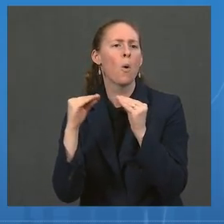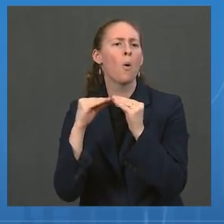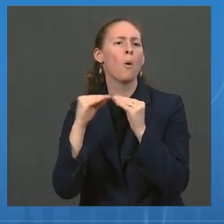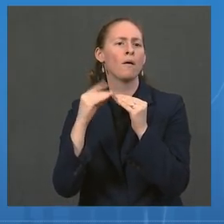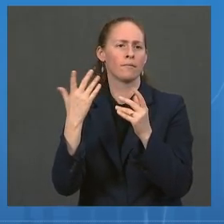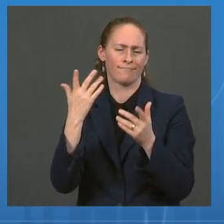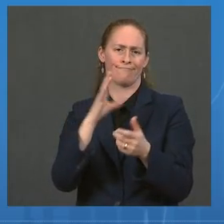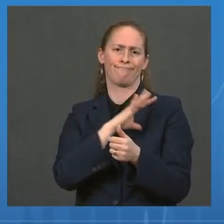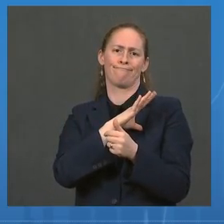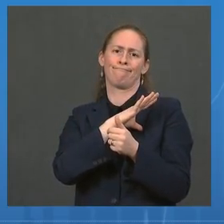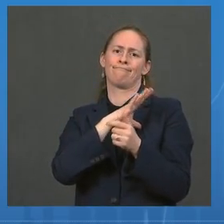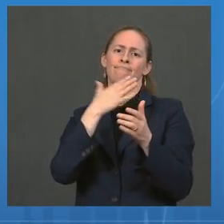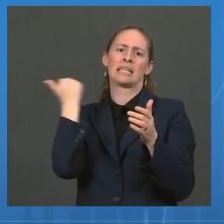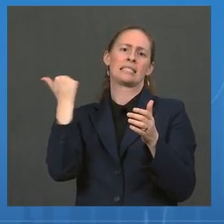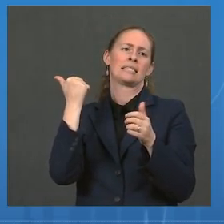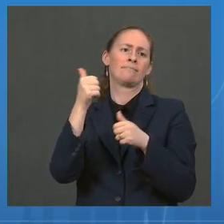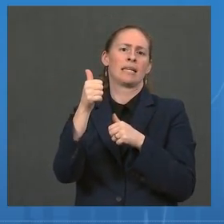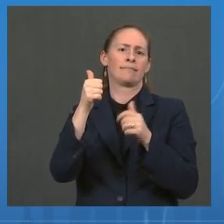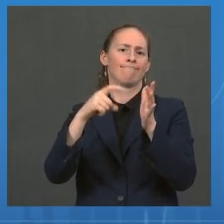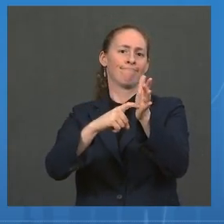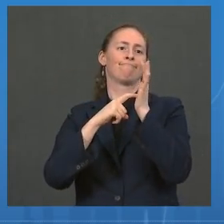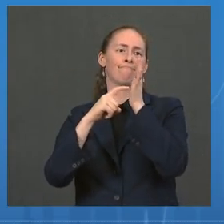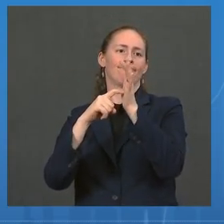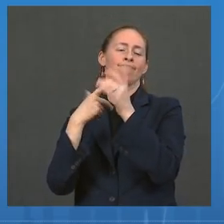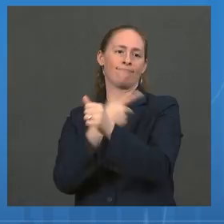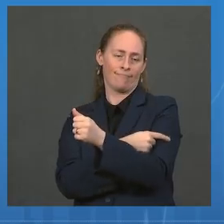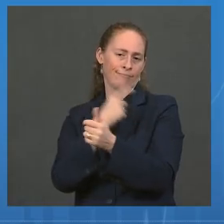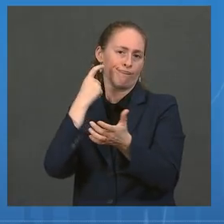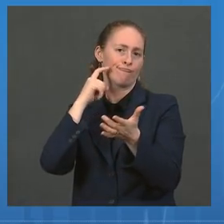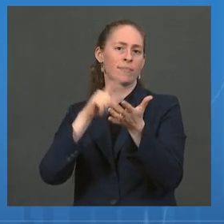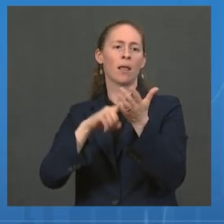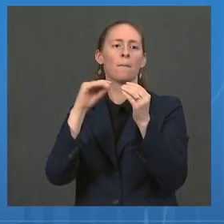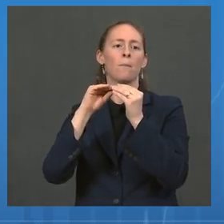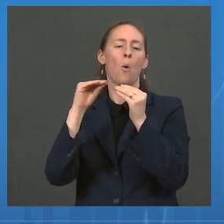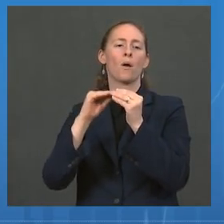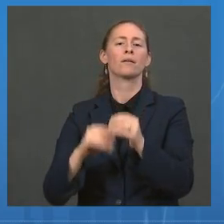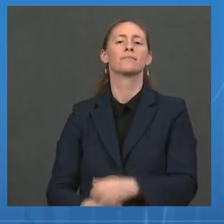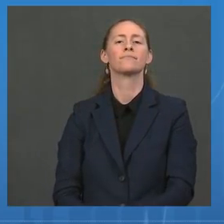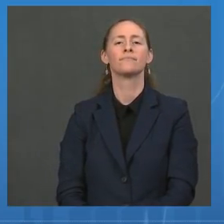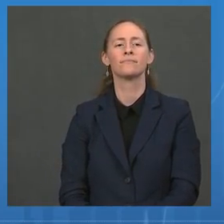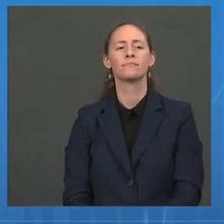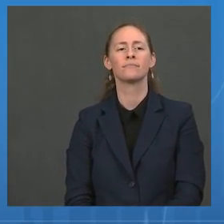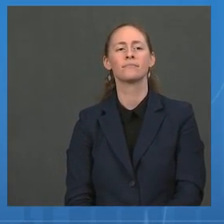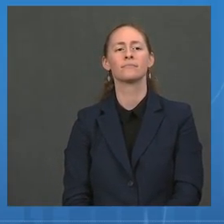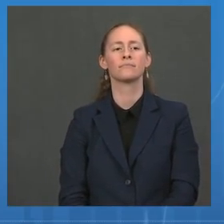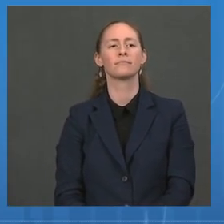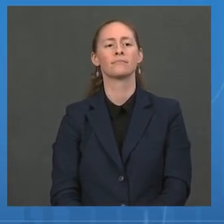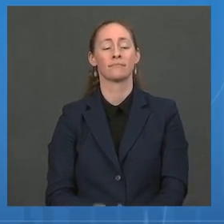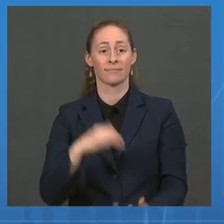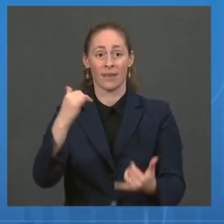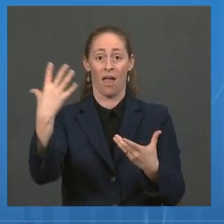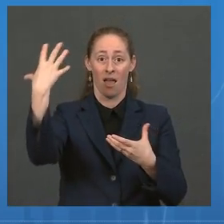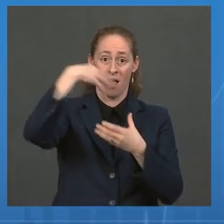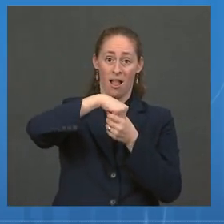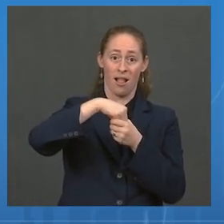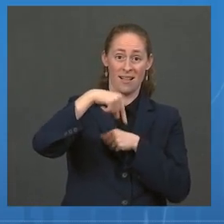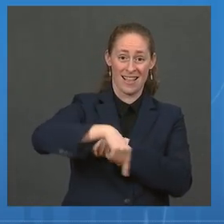are at driving up vaccination rates. As to travel -- domestic travel, we're taking further action, as you know,